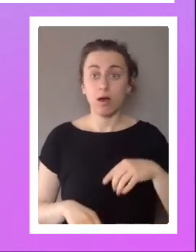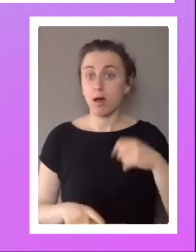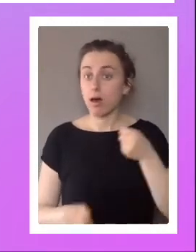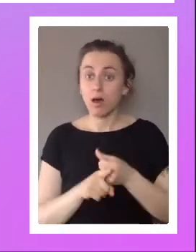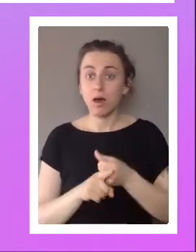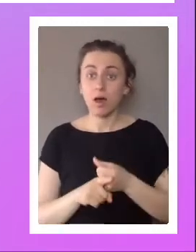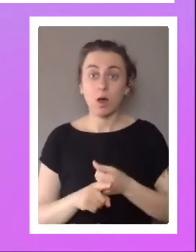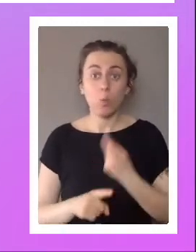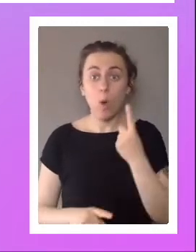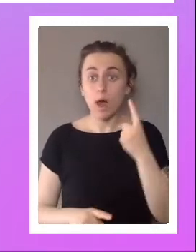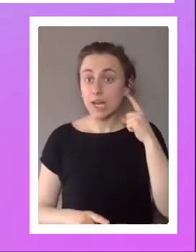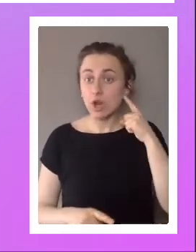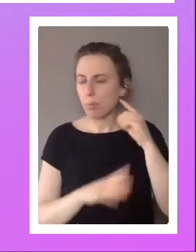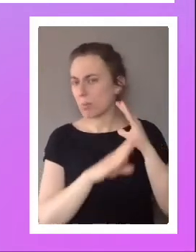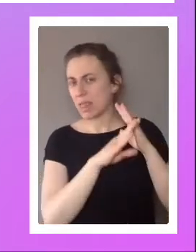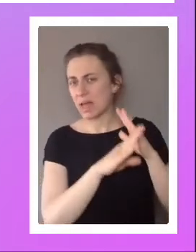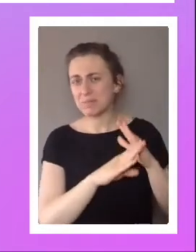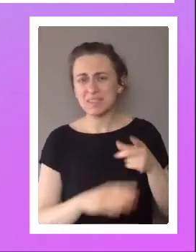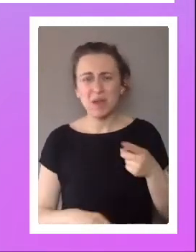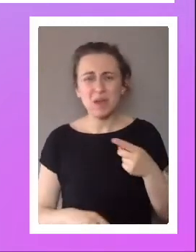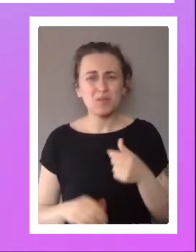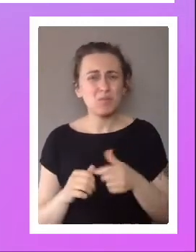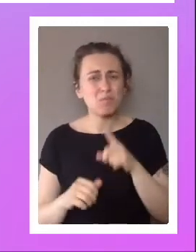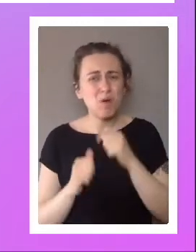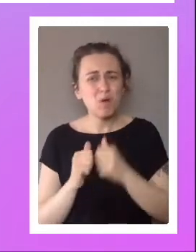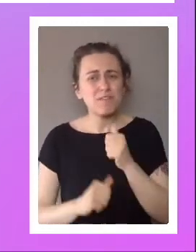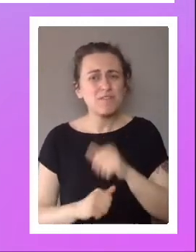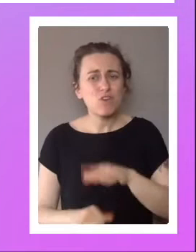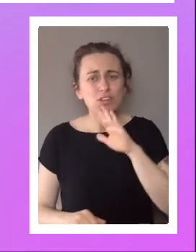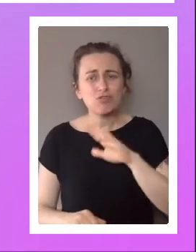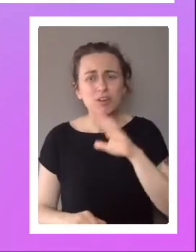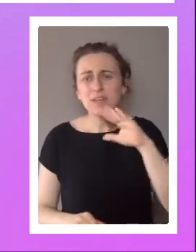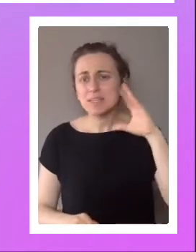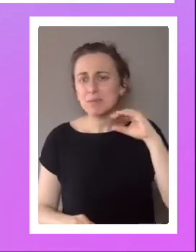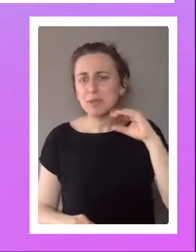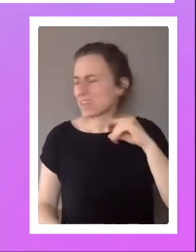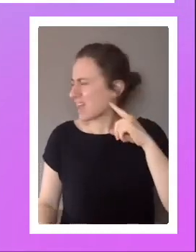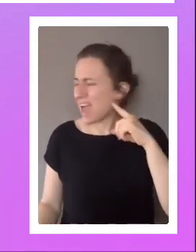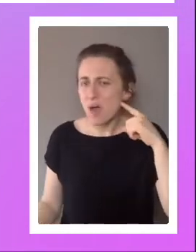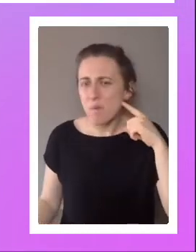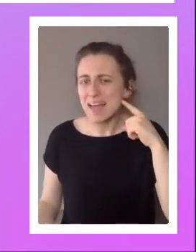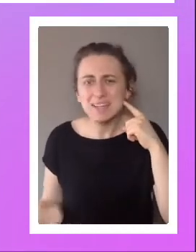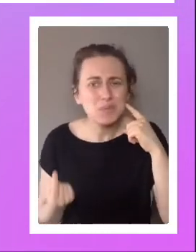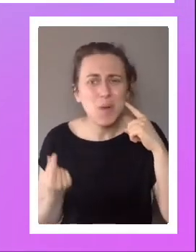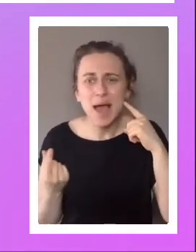and he said this is the most frustrating experience he ever had. Of course, I'm glad he told me